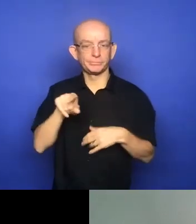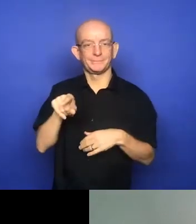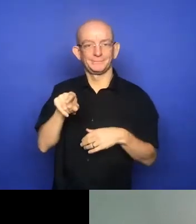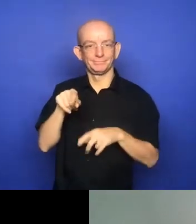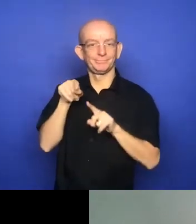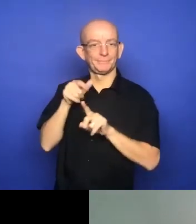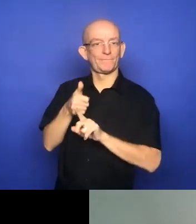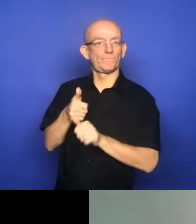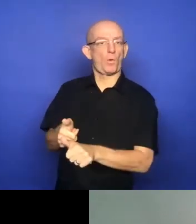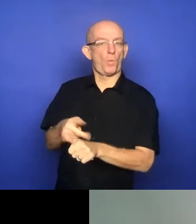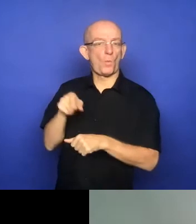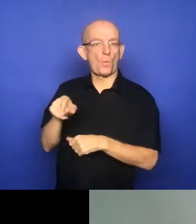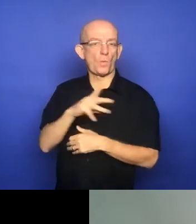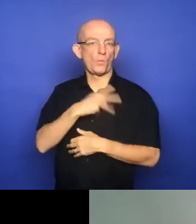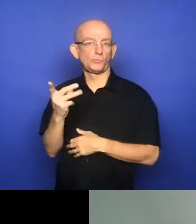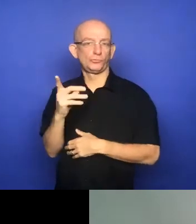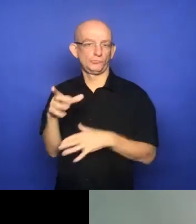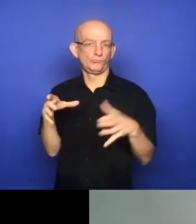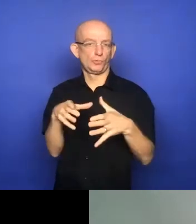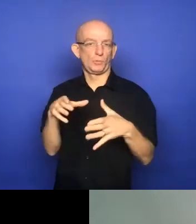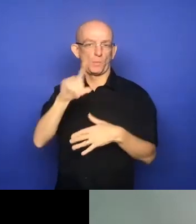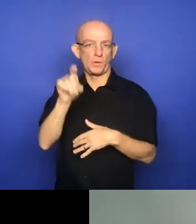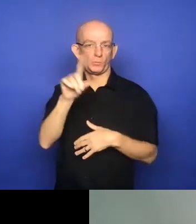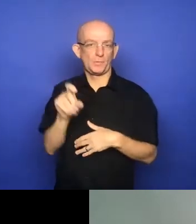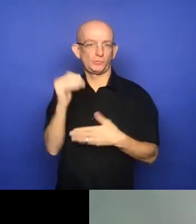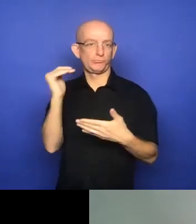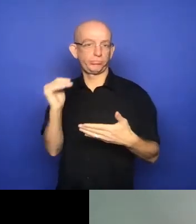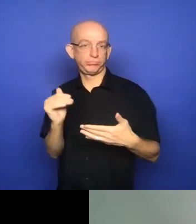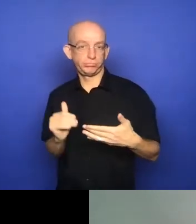questions that is an internationally comparable tool. The important